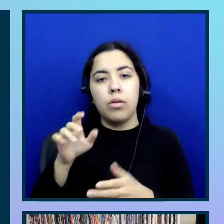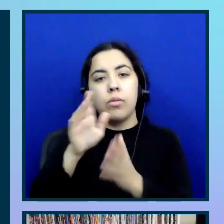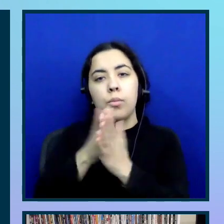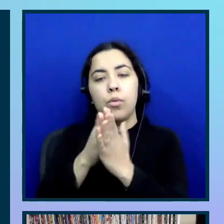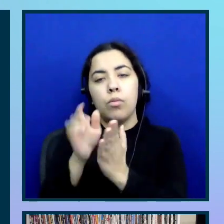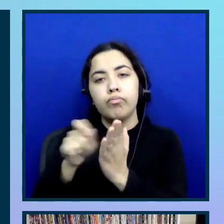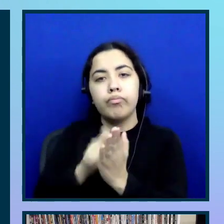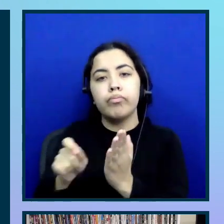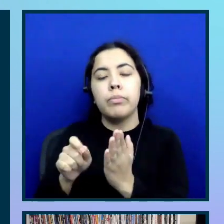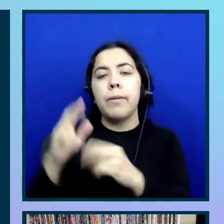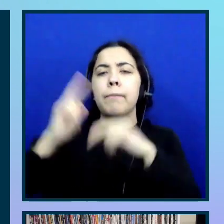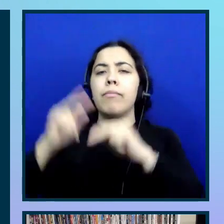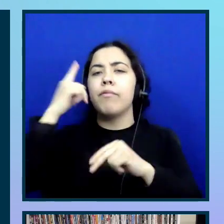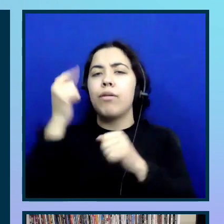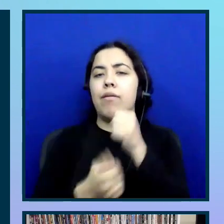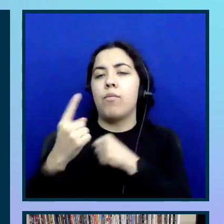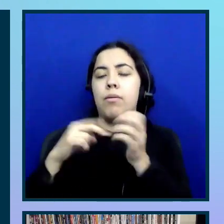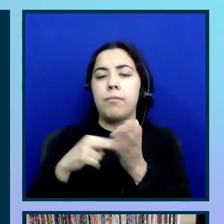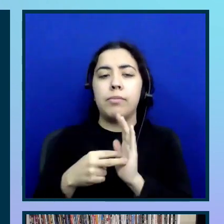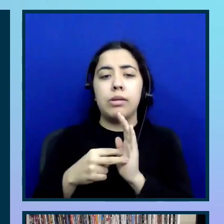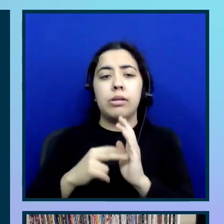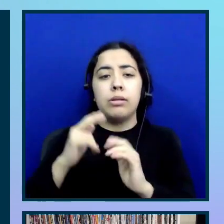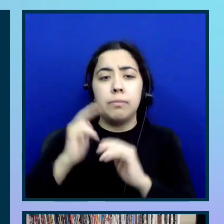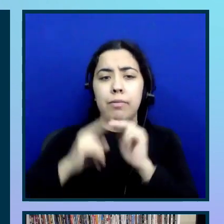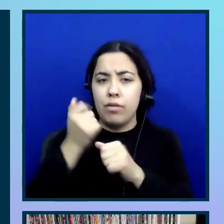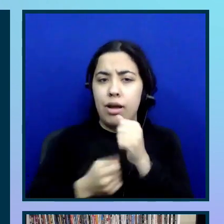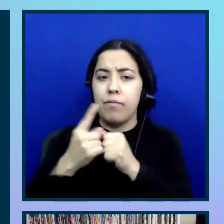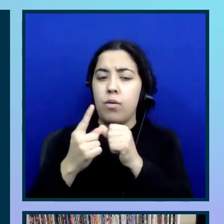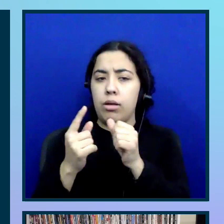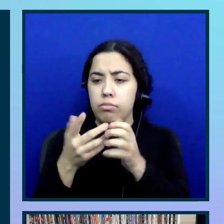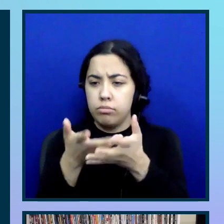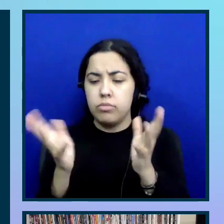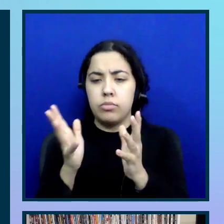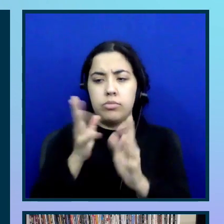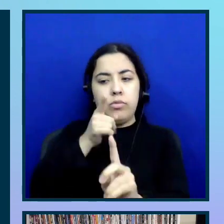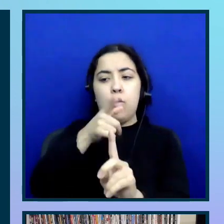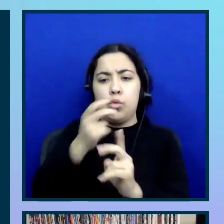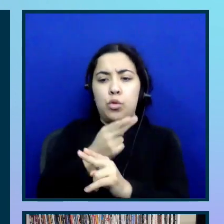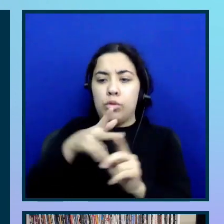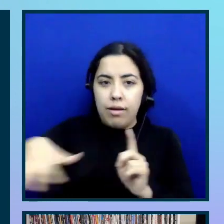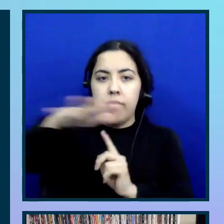So she writes, "We need to build for everyone with everyone, "not only because is the right thing to do,